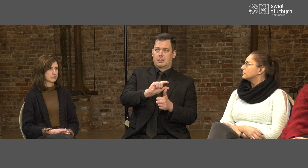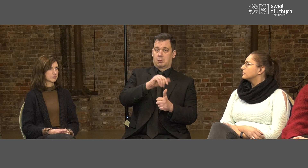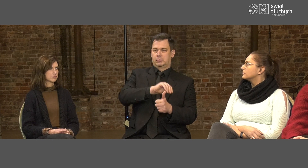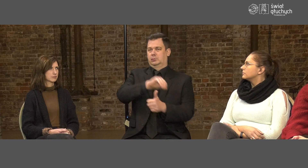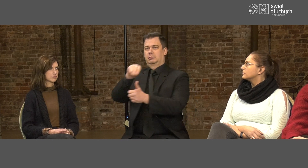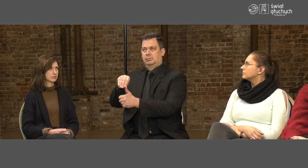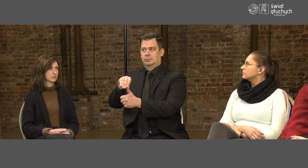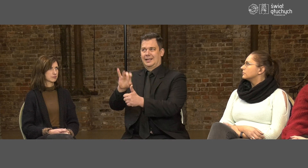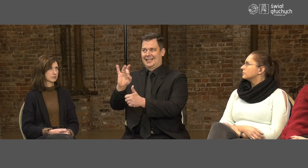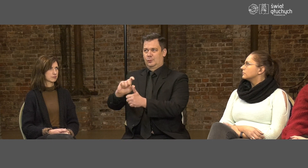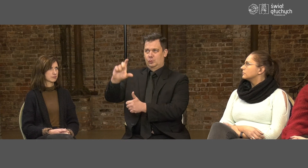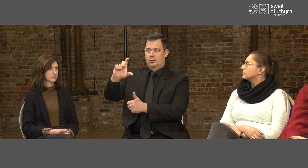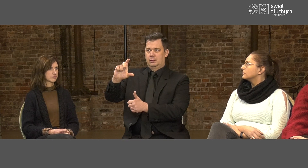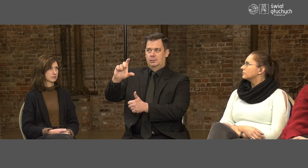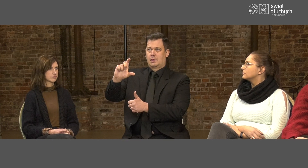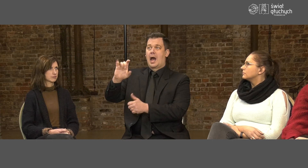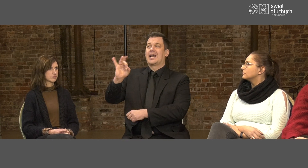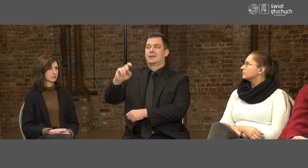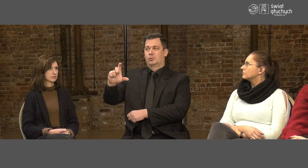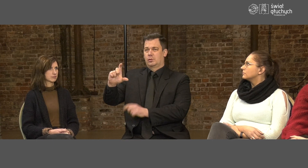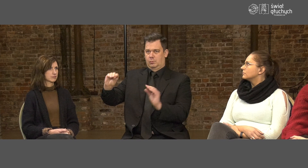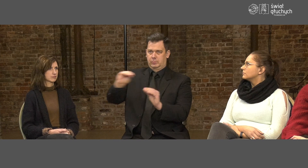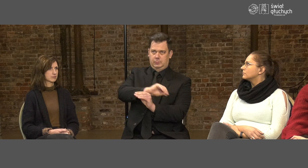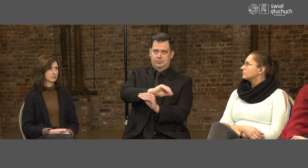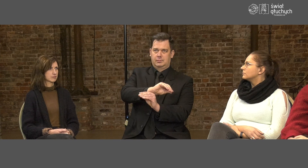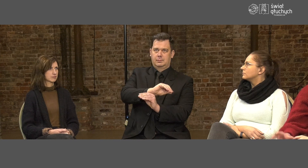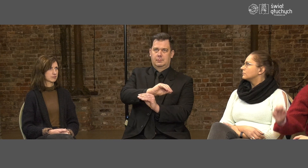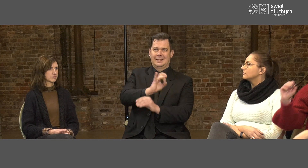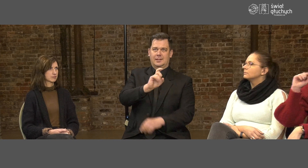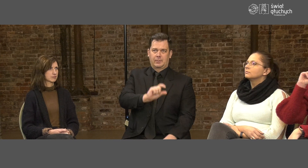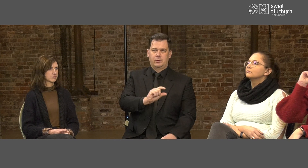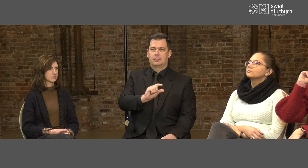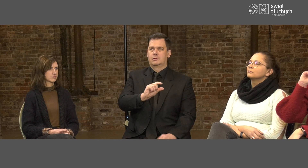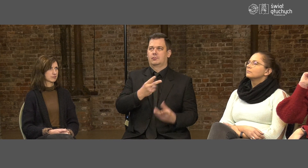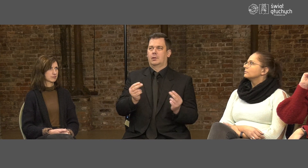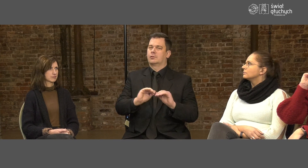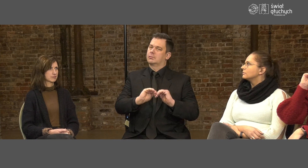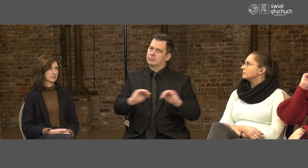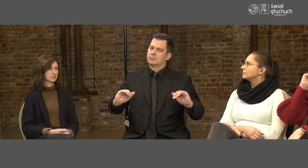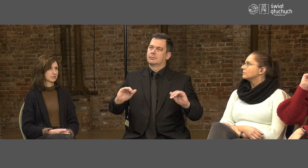with a lowercase "d" move to uppercase "D"? And can someone from uppercase "D" move to lowercase "d"?